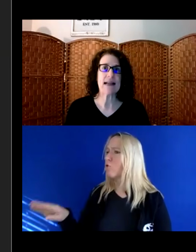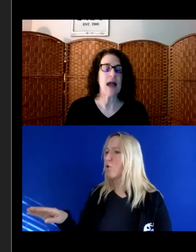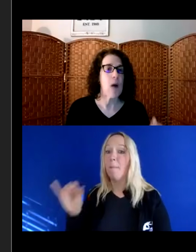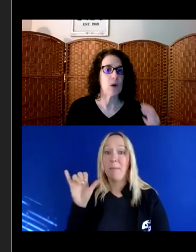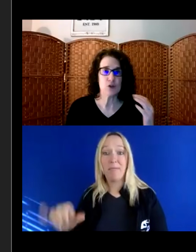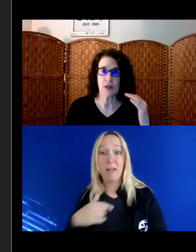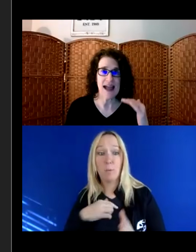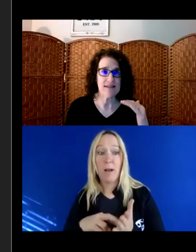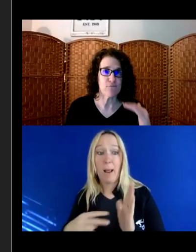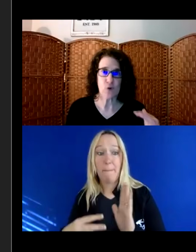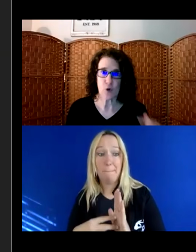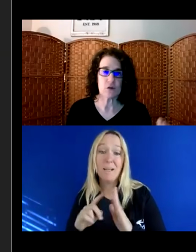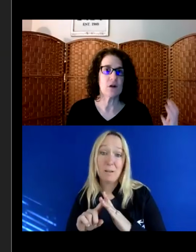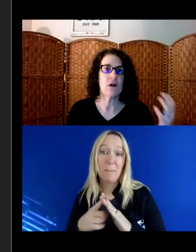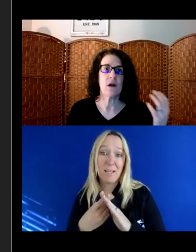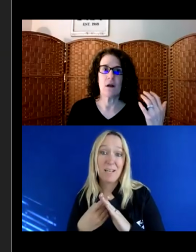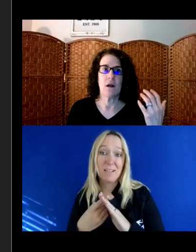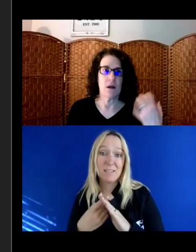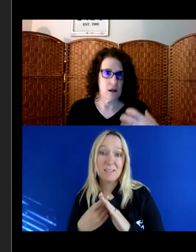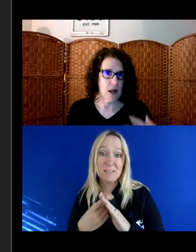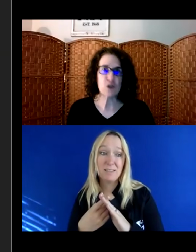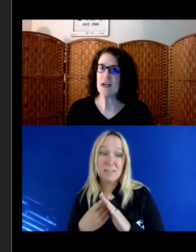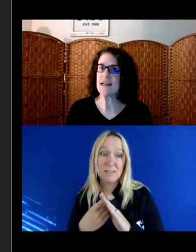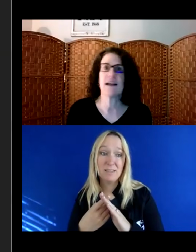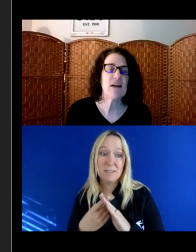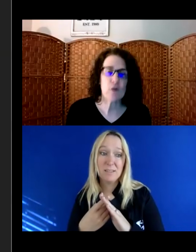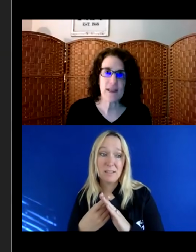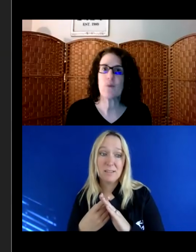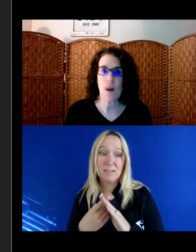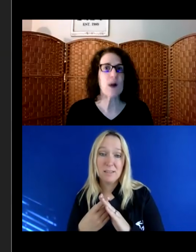I want you to have the full understanding of everything that went on.